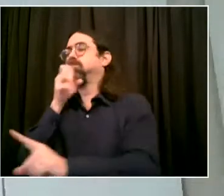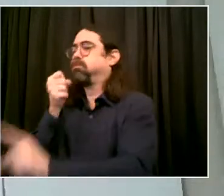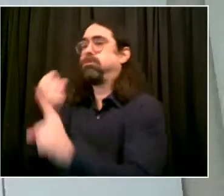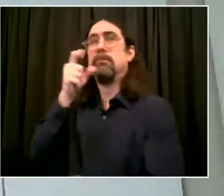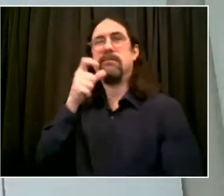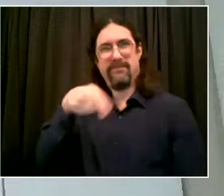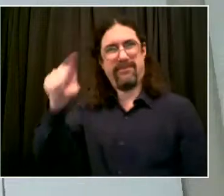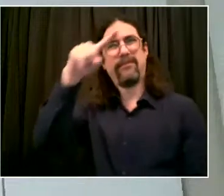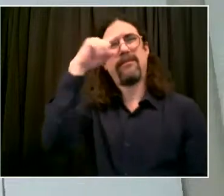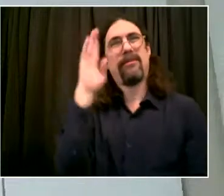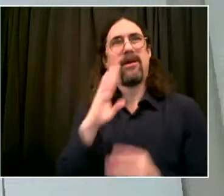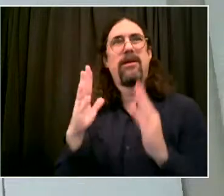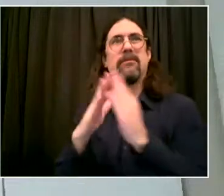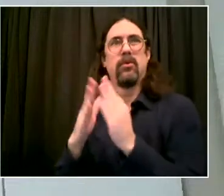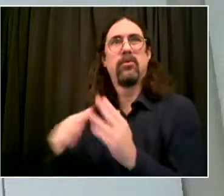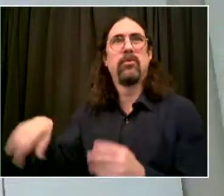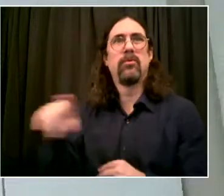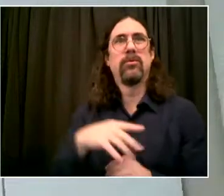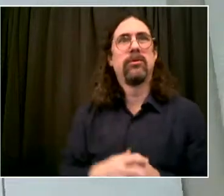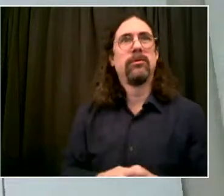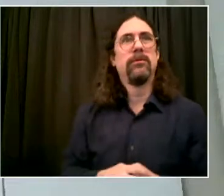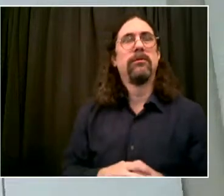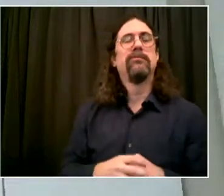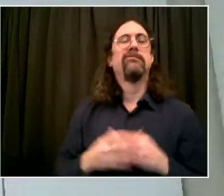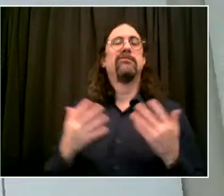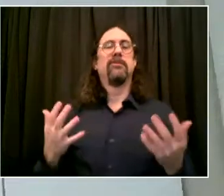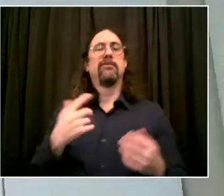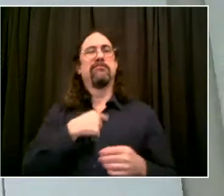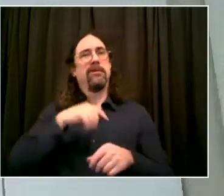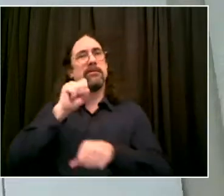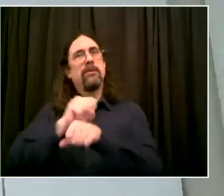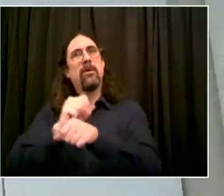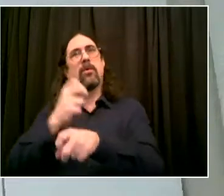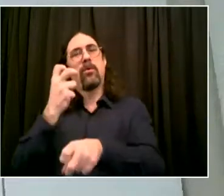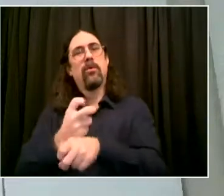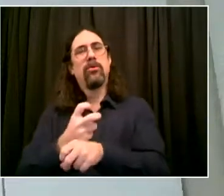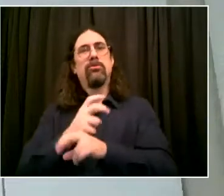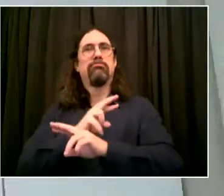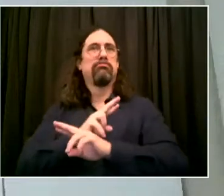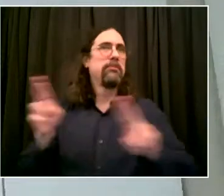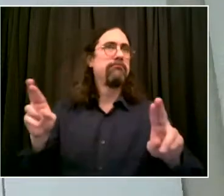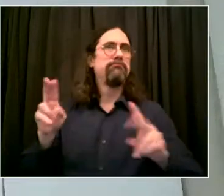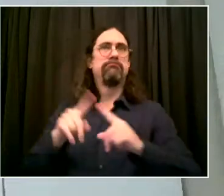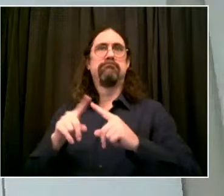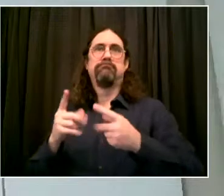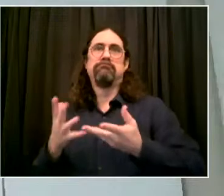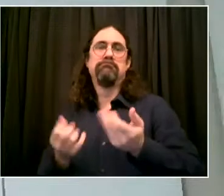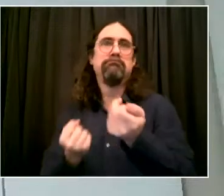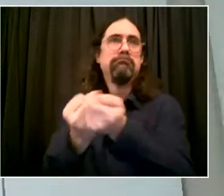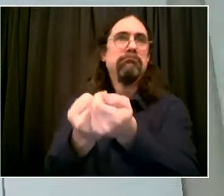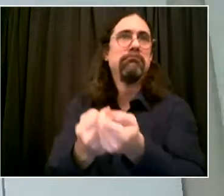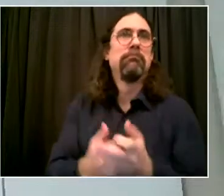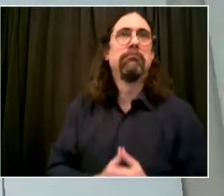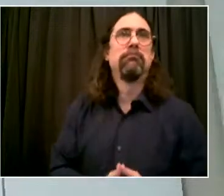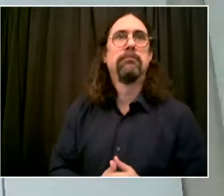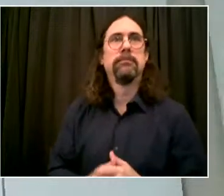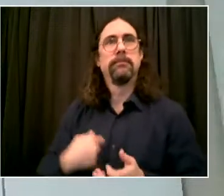OUT THOSE SO MANY WHO BEEN